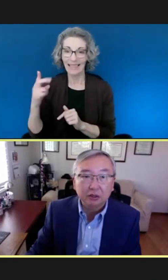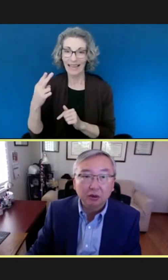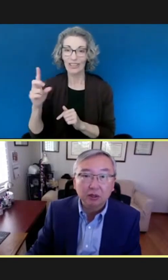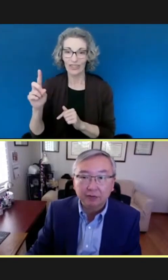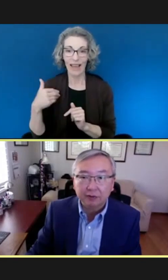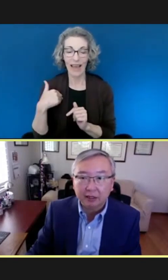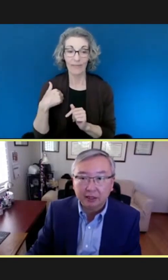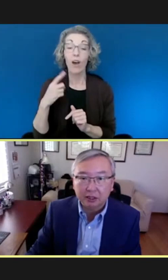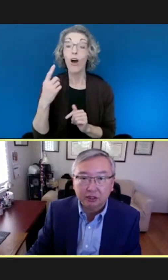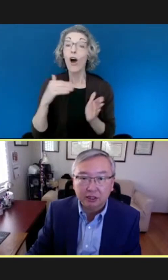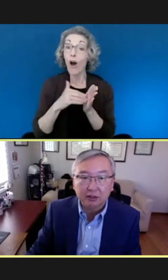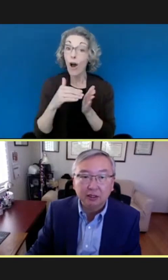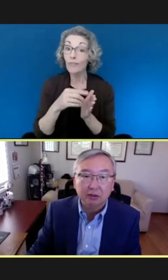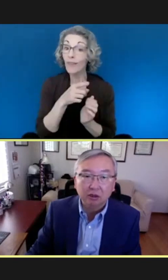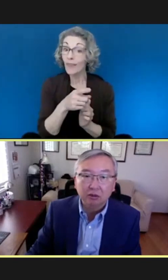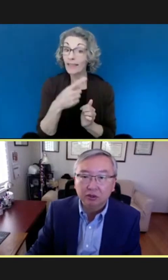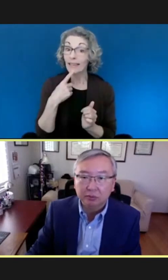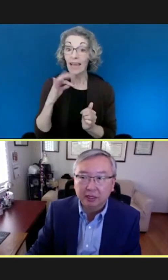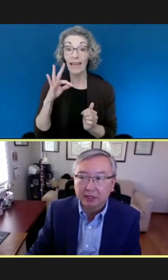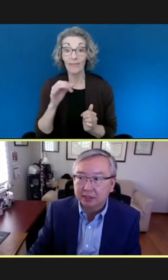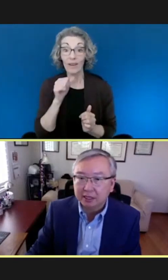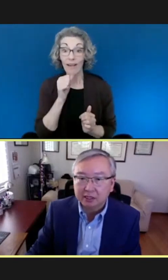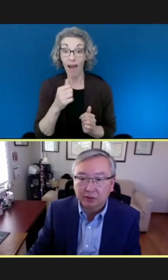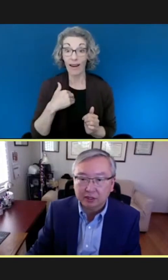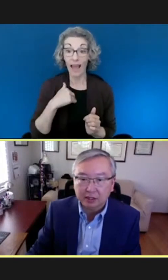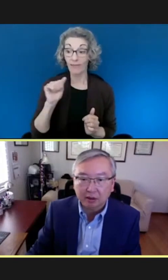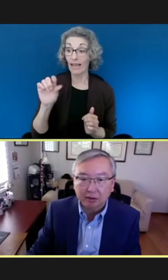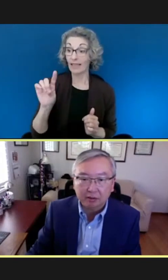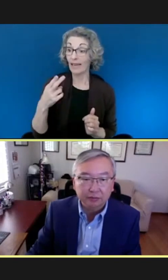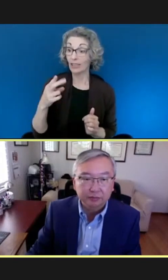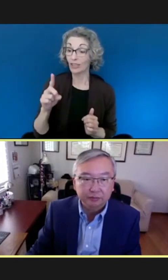they are not going to be as successful as they are.